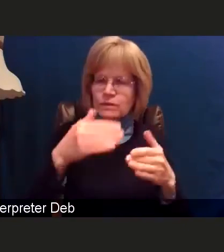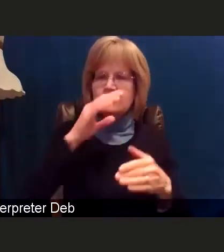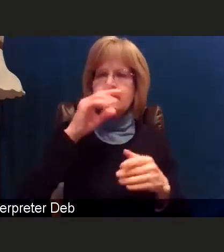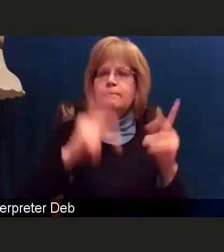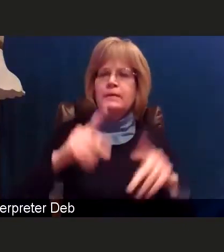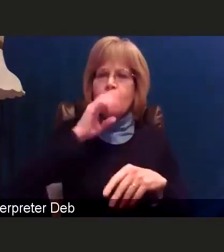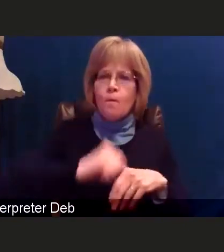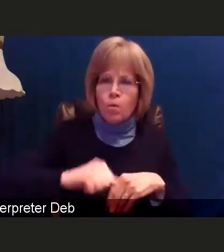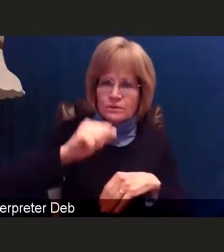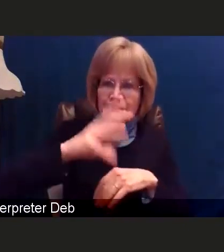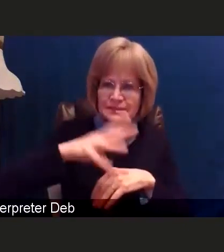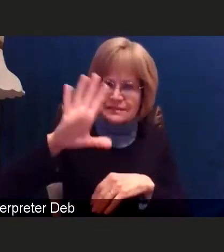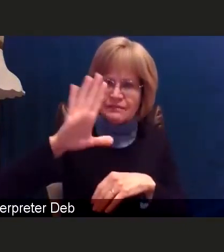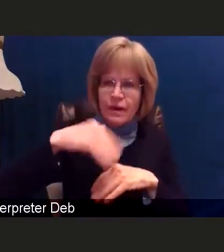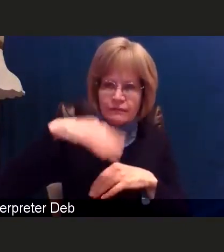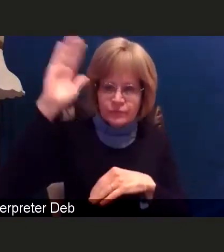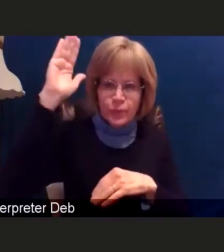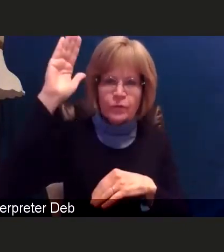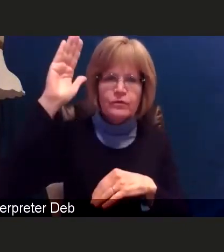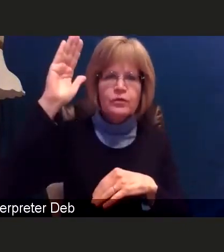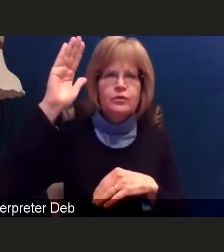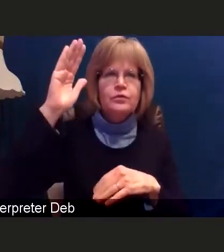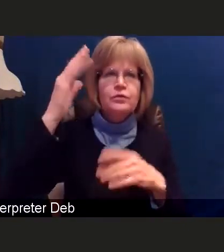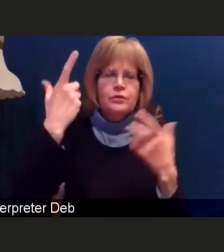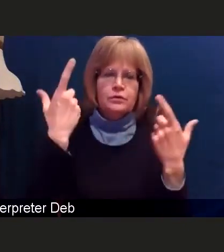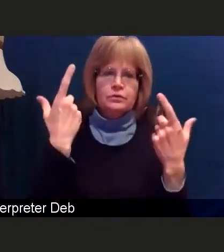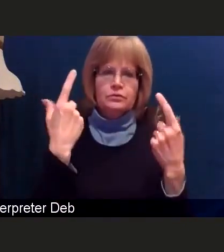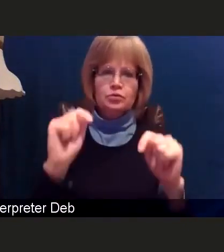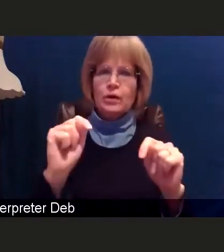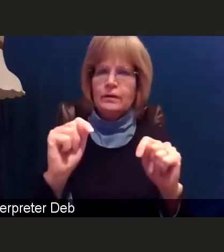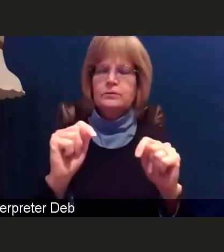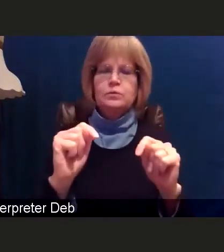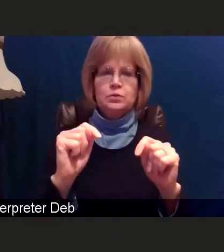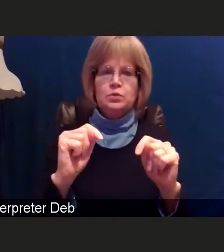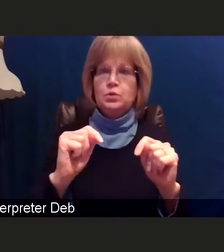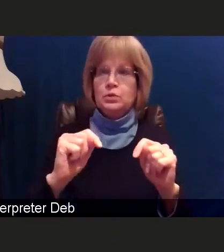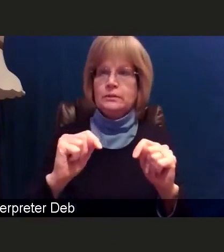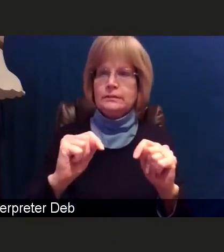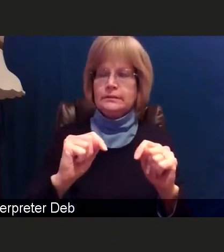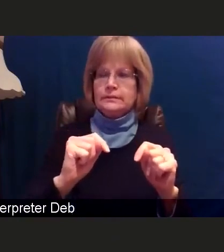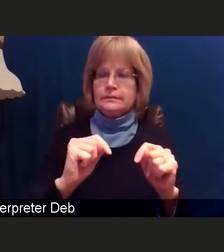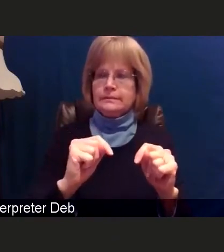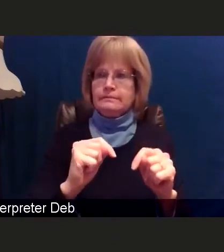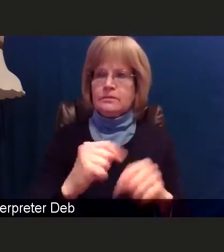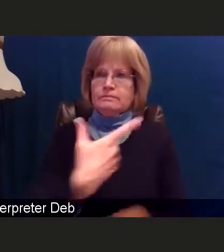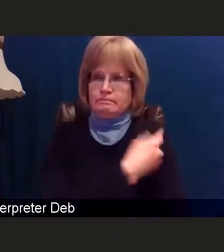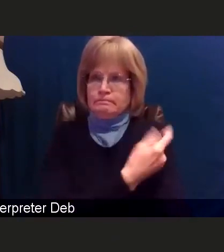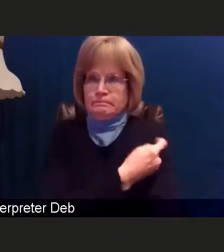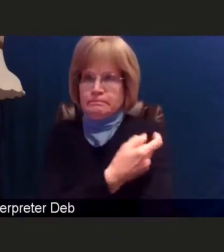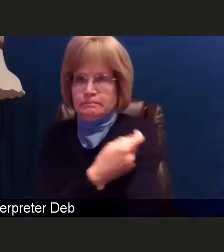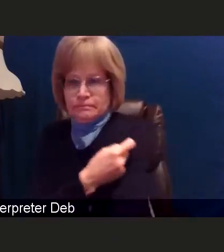trying to get a jumpstart on those, on that group, and we'll eventually open that up